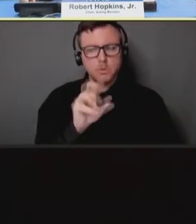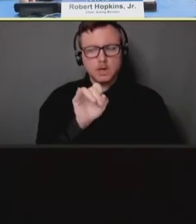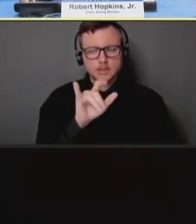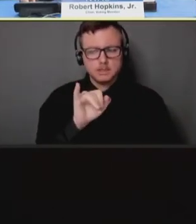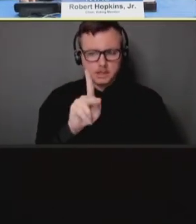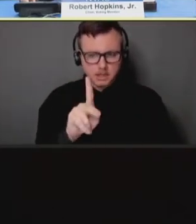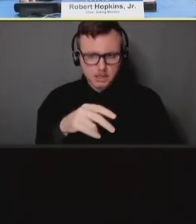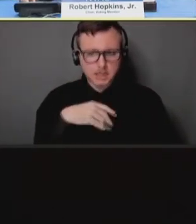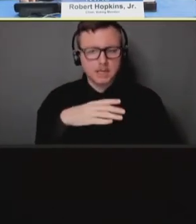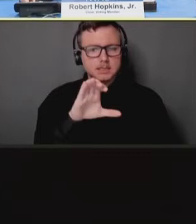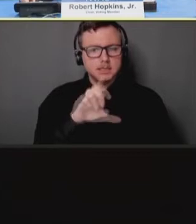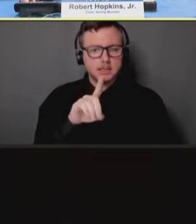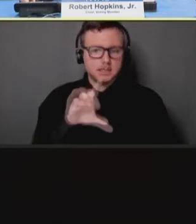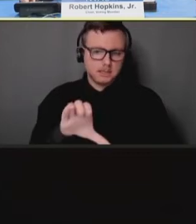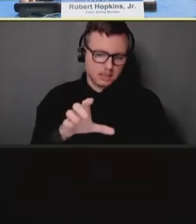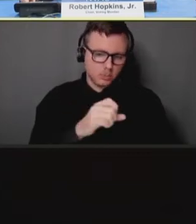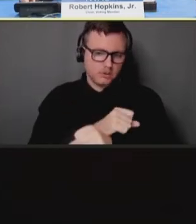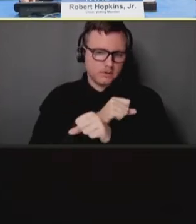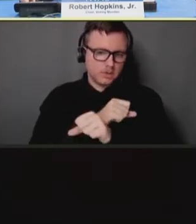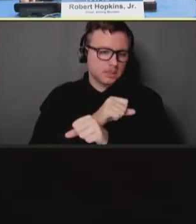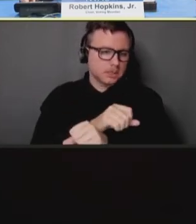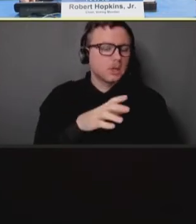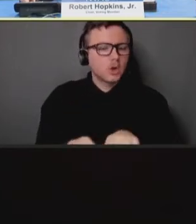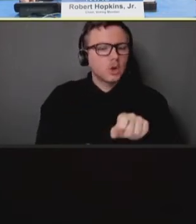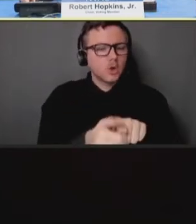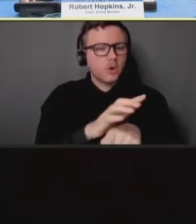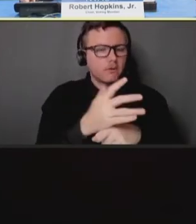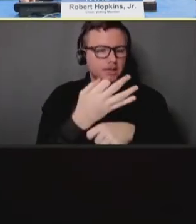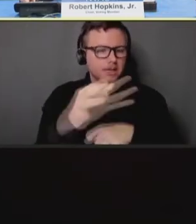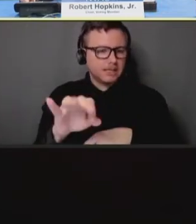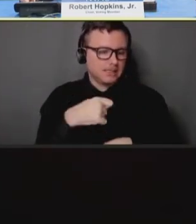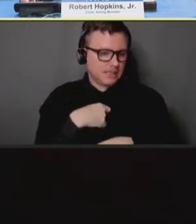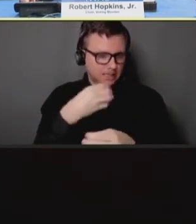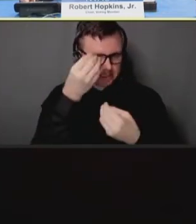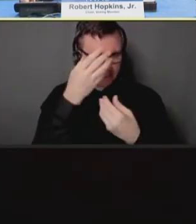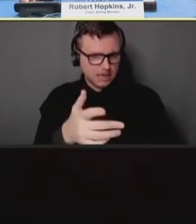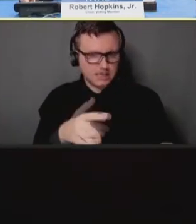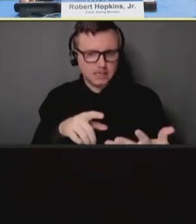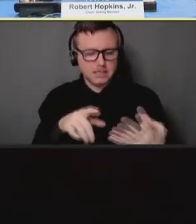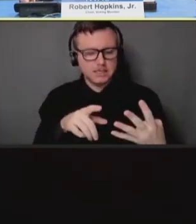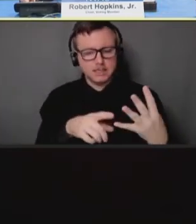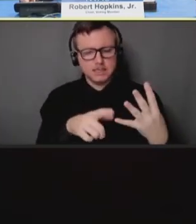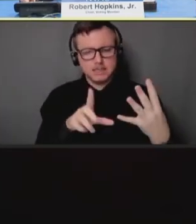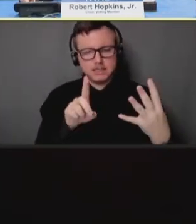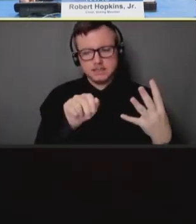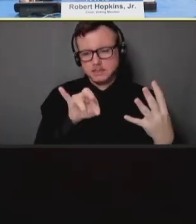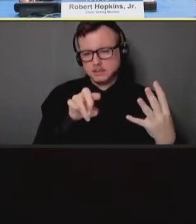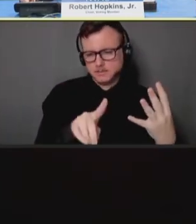global eradication and COVID-19 data followed by Dr. David Oshinsky from New York University